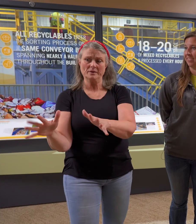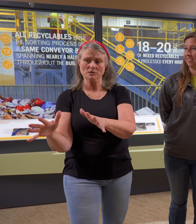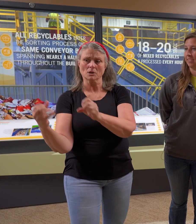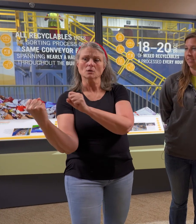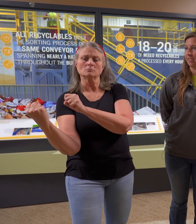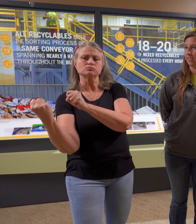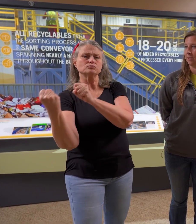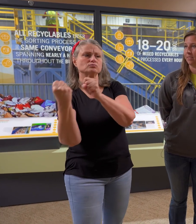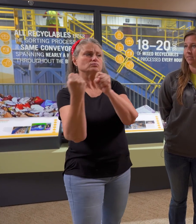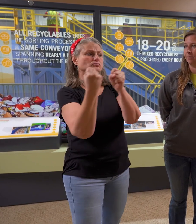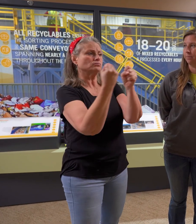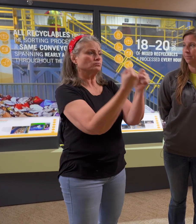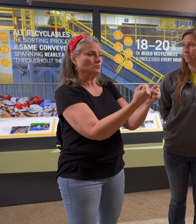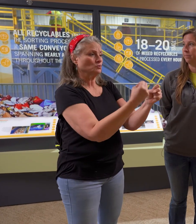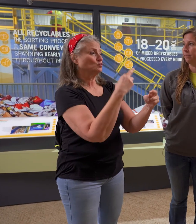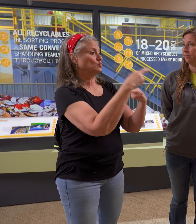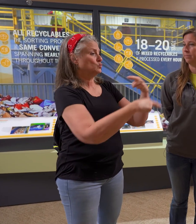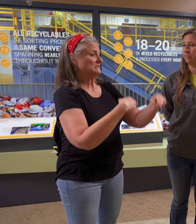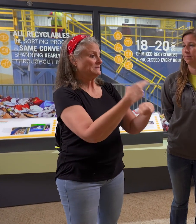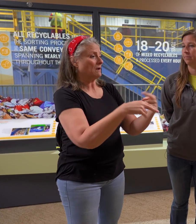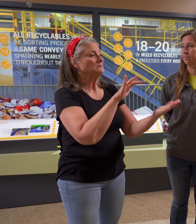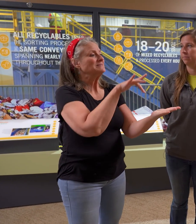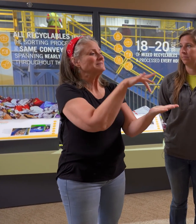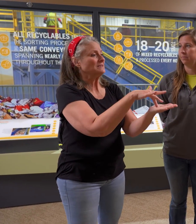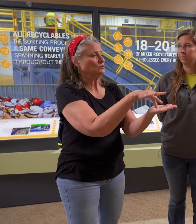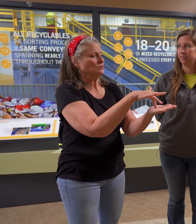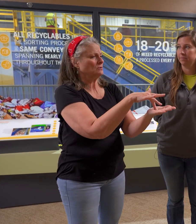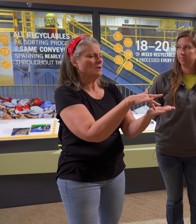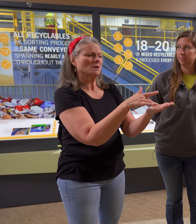they tip it into the truck and then they drive to a recycling center.